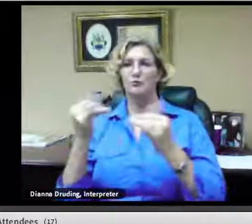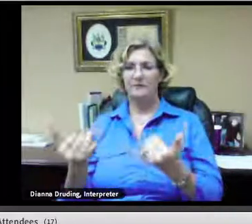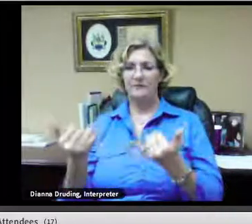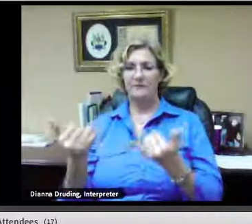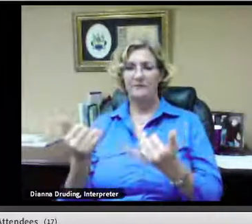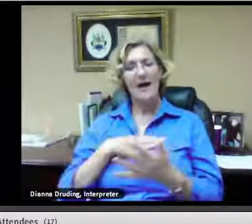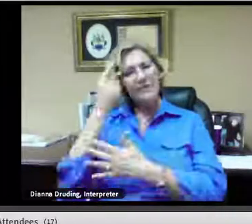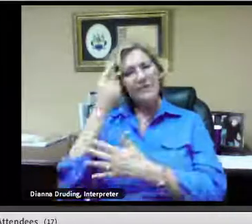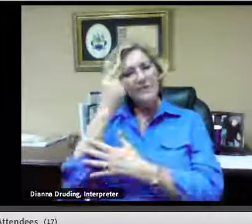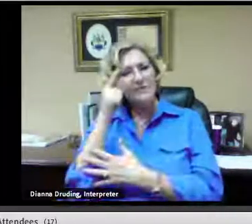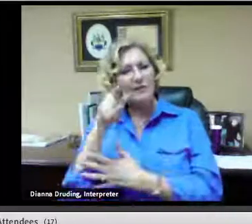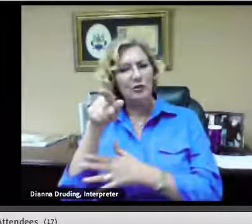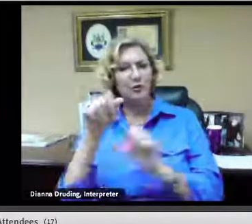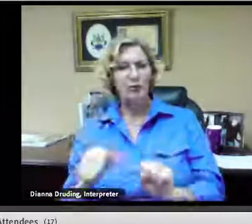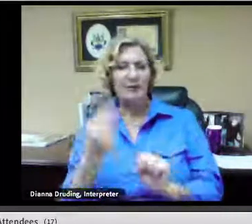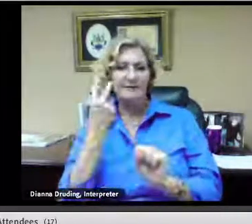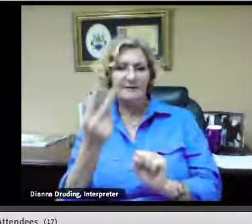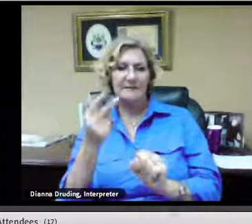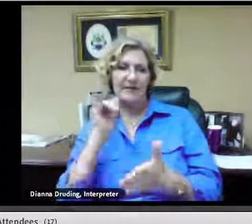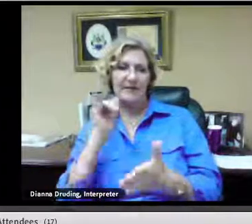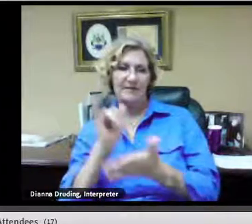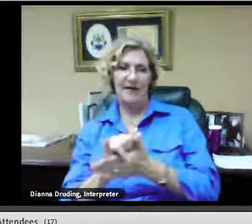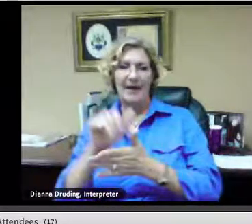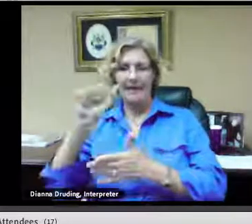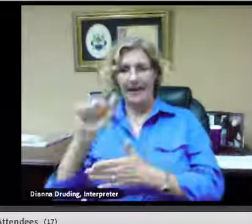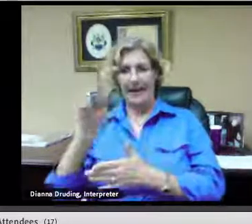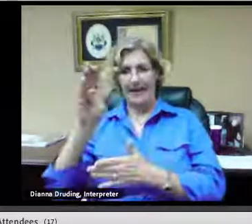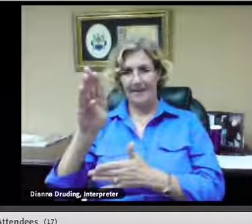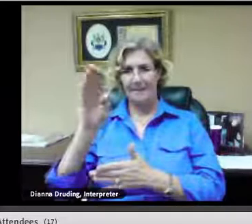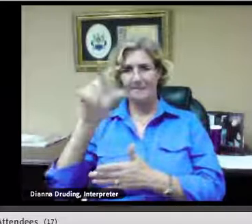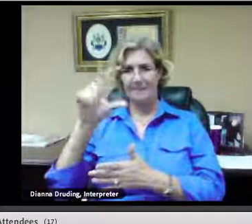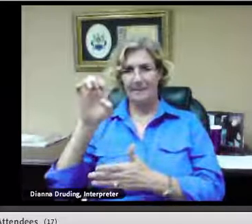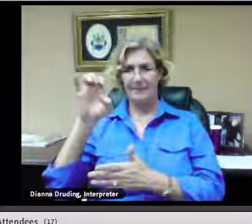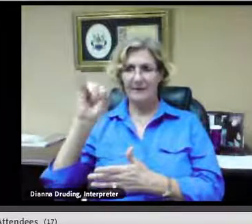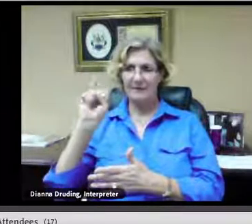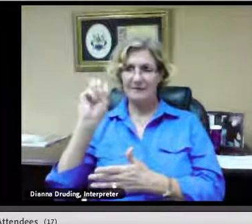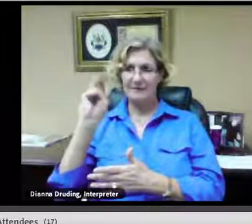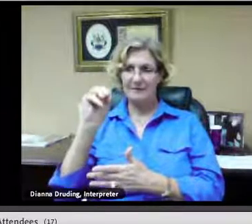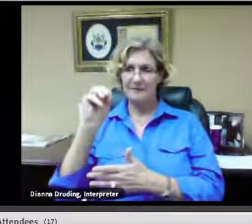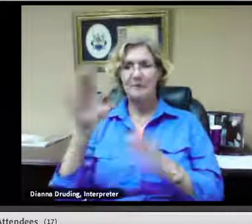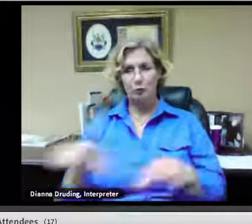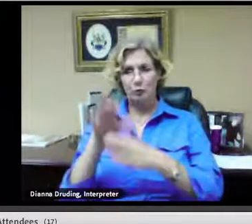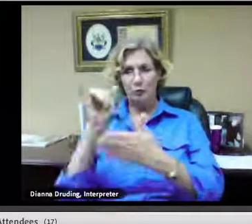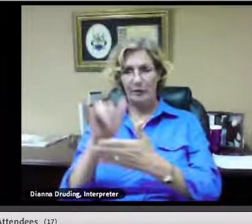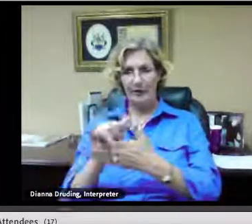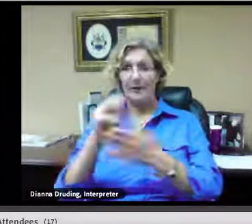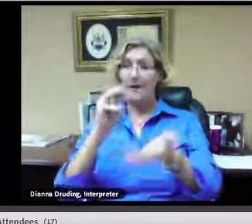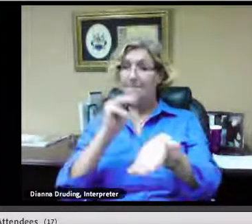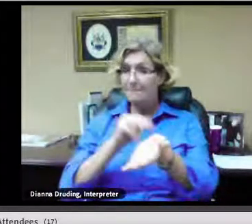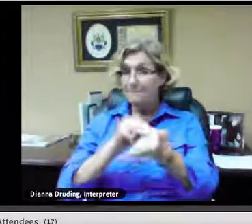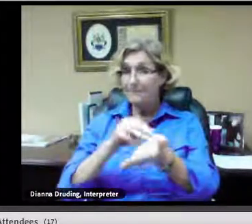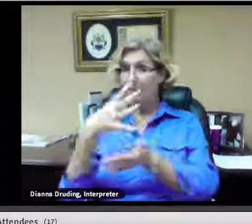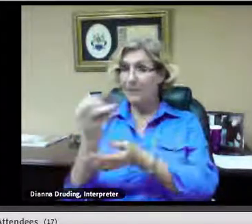in both the medical model of disability and the social model. The key to figuring out is how to make your libraries,